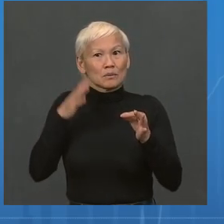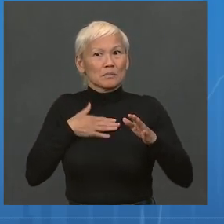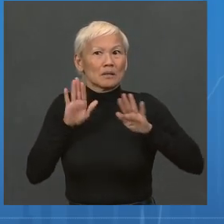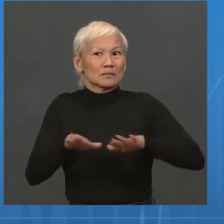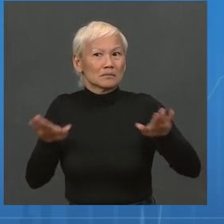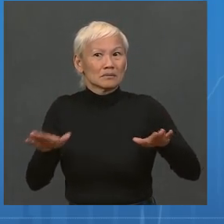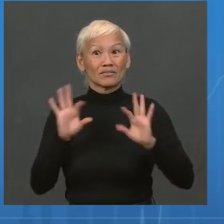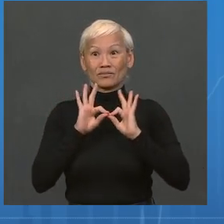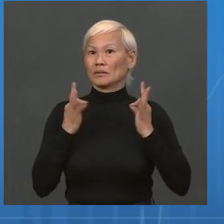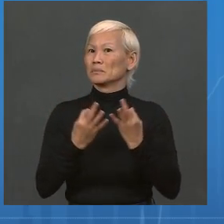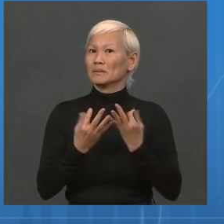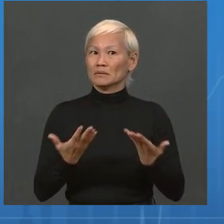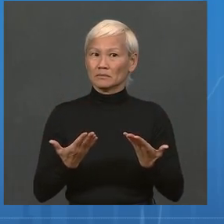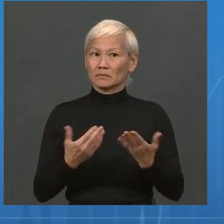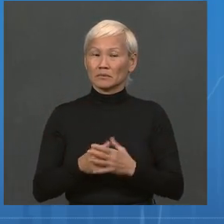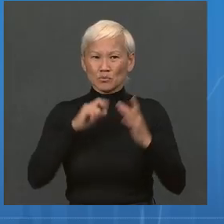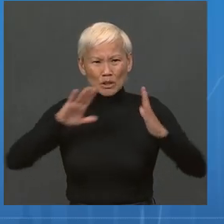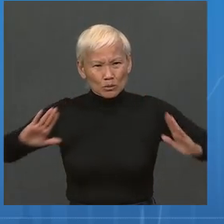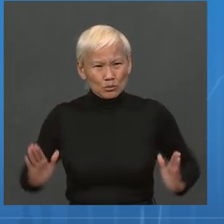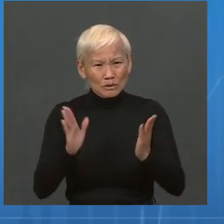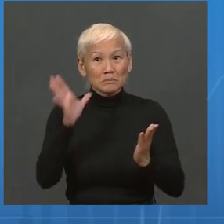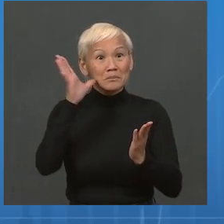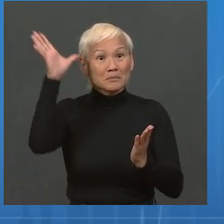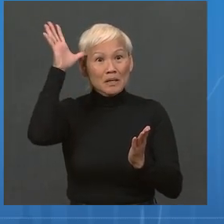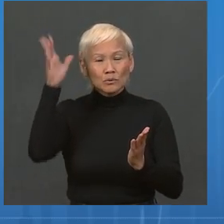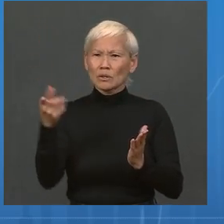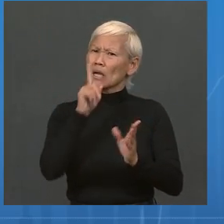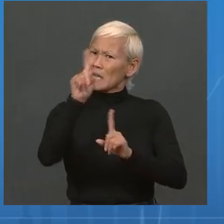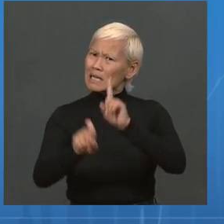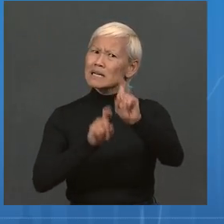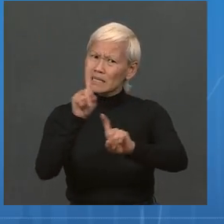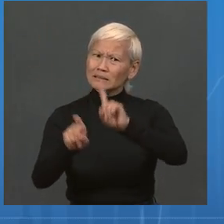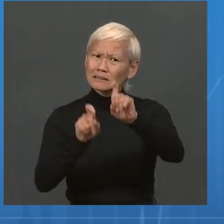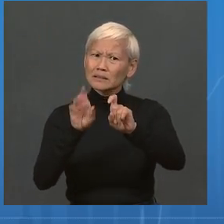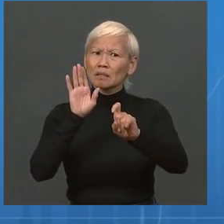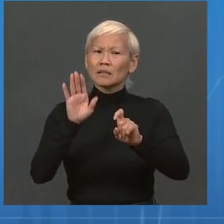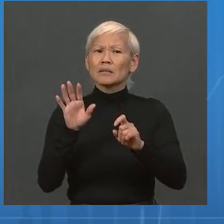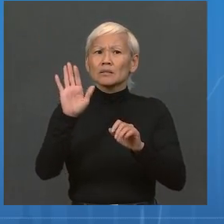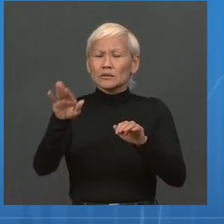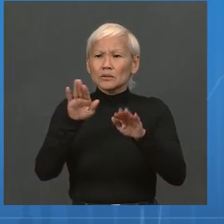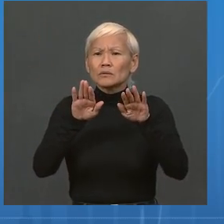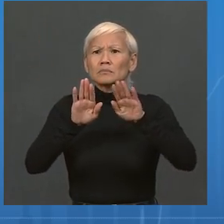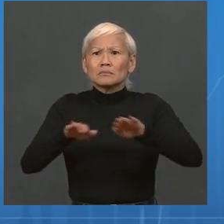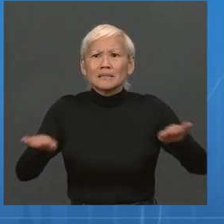I encourage parents with questions to talk to their children's pediatrician, their school nurse,